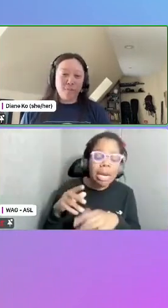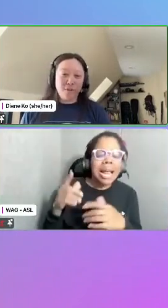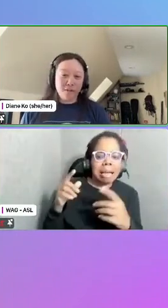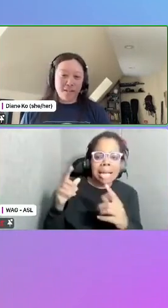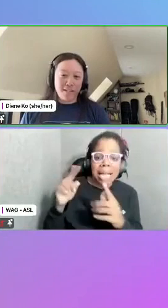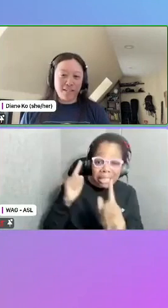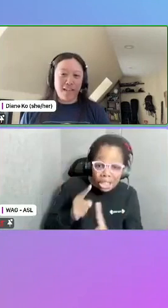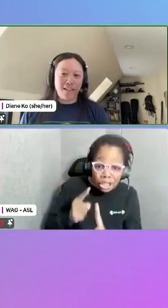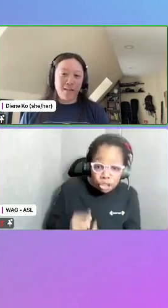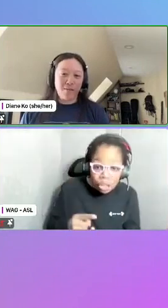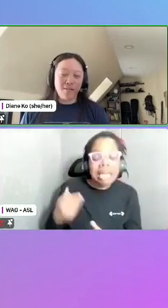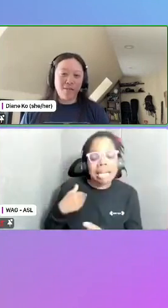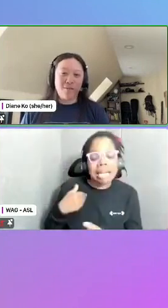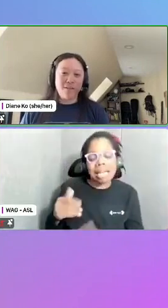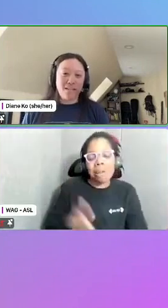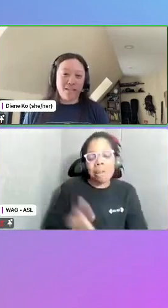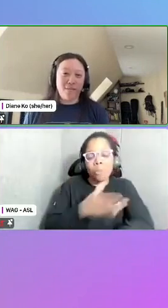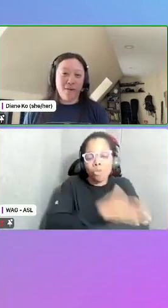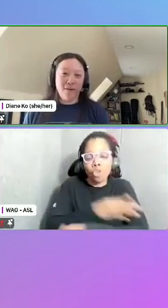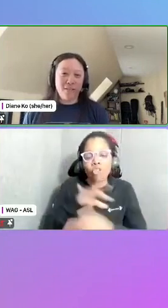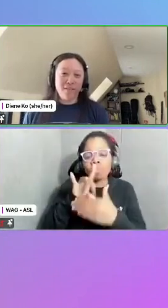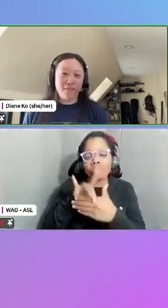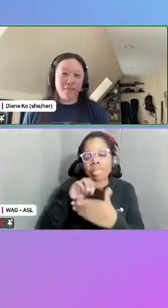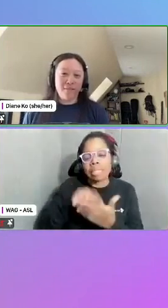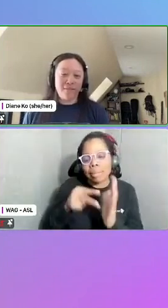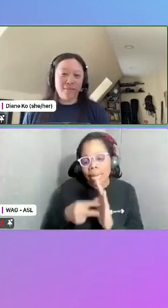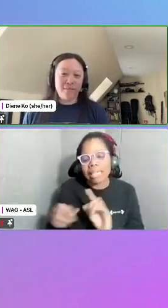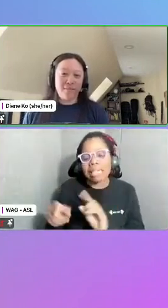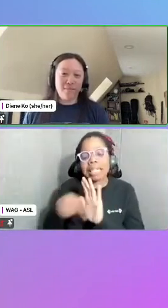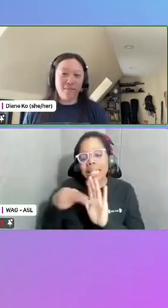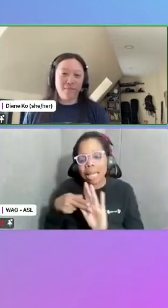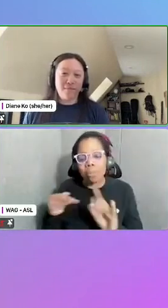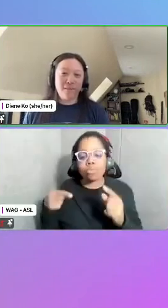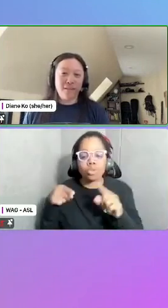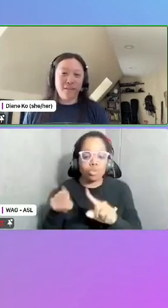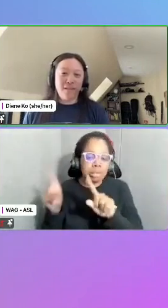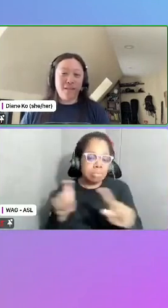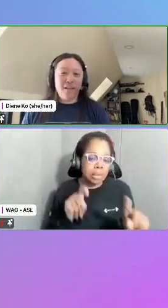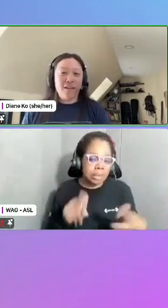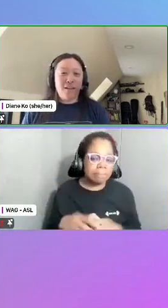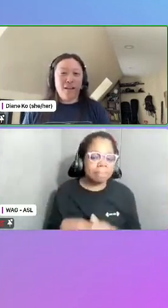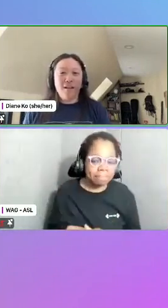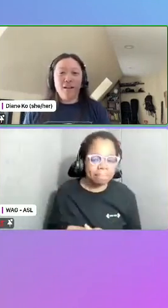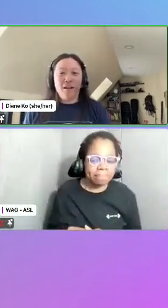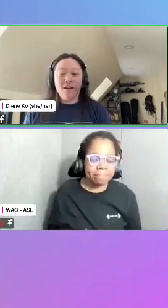elements dynamically which can be used for choosing